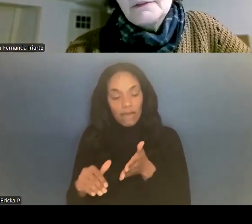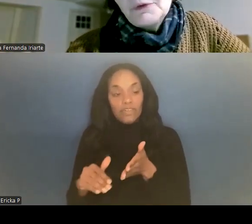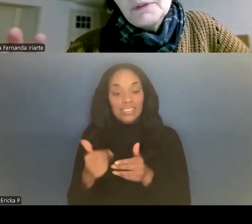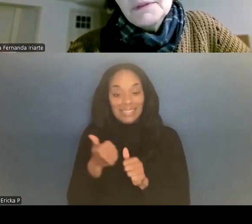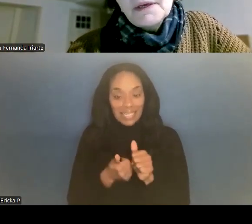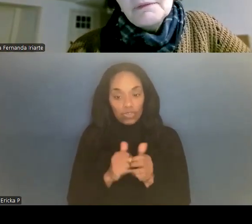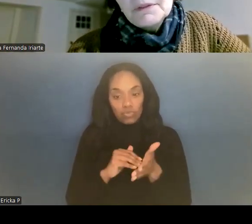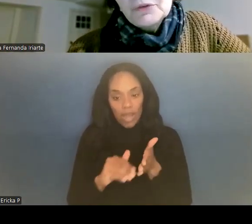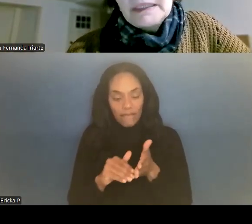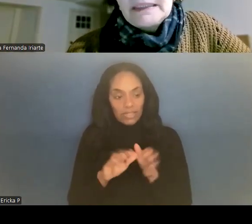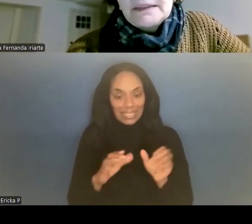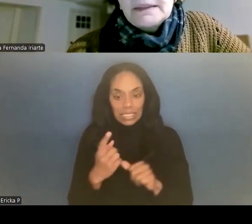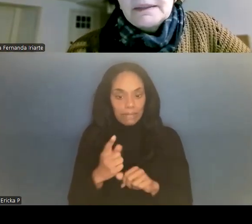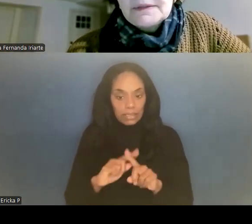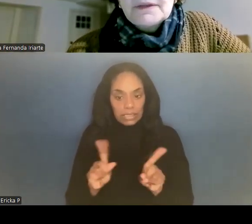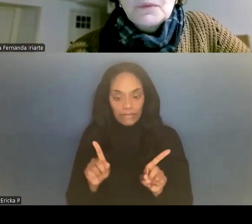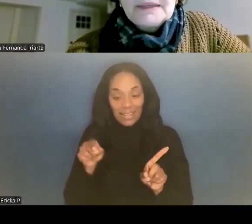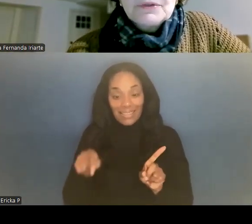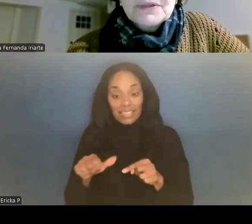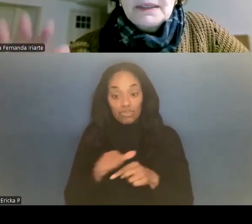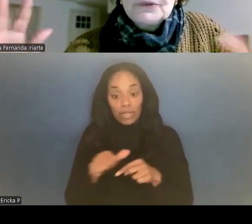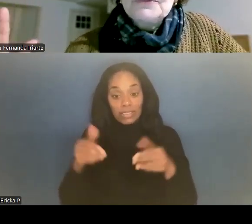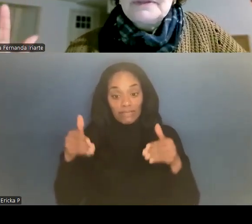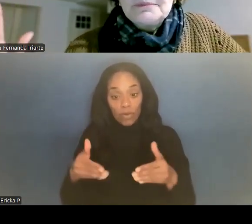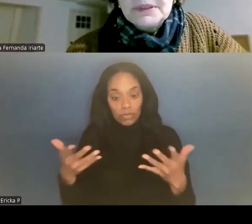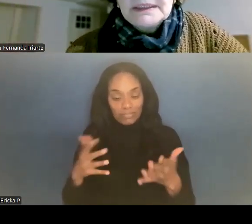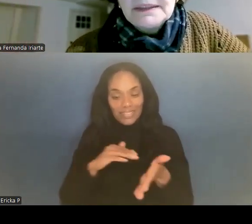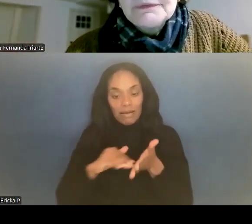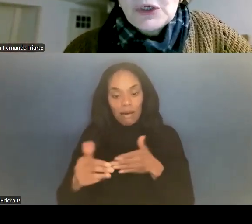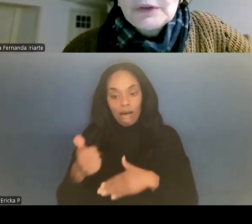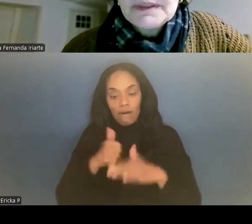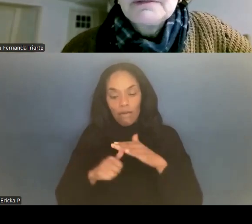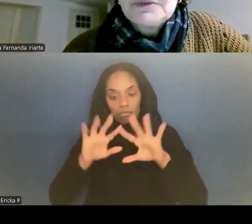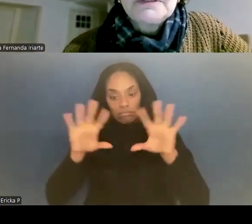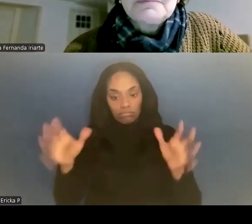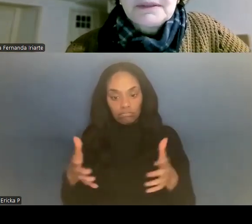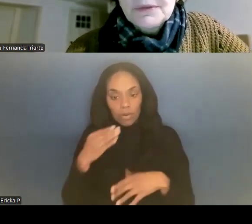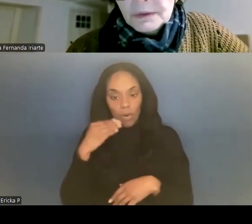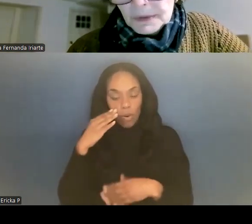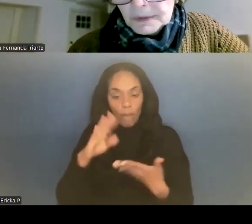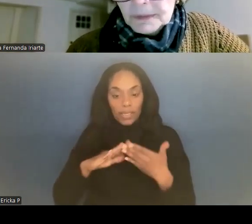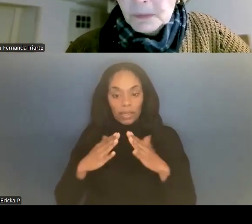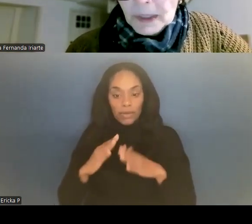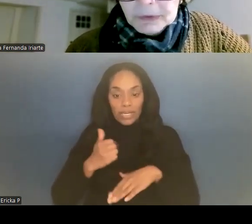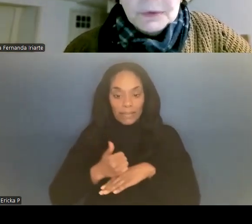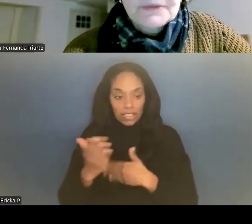The focus of this training is on waivers under the umbrella of Home and Community-Based Services waivers.